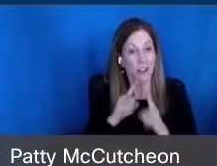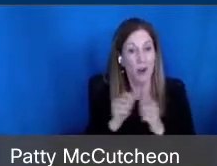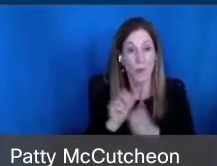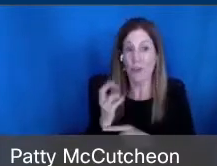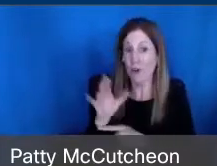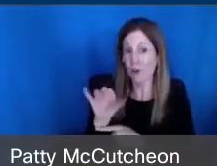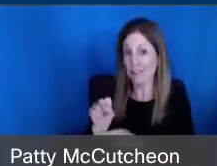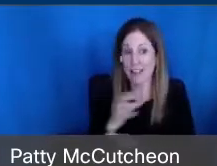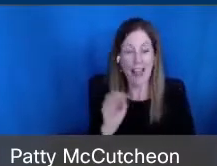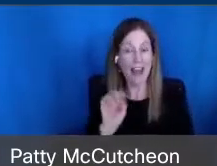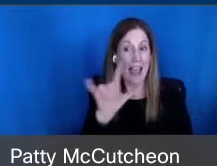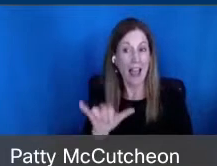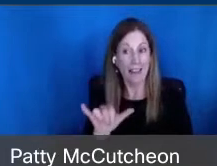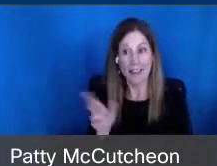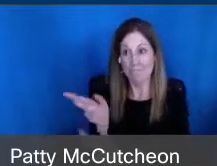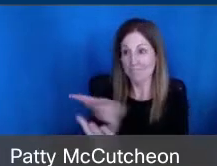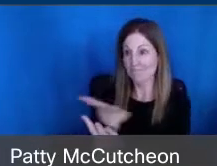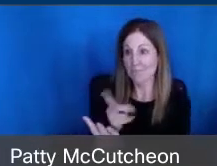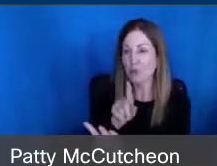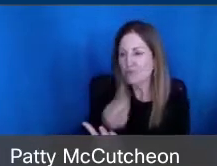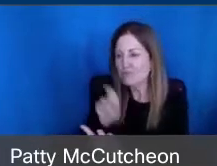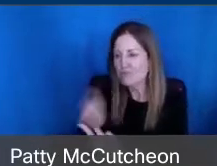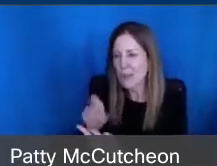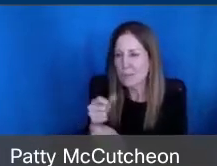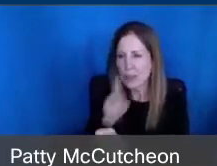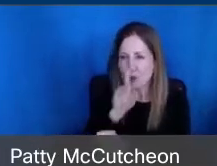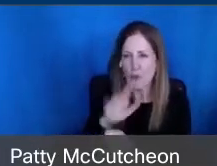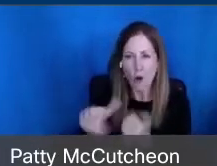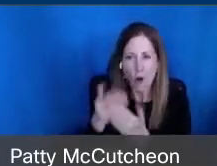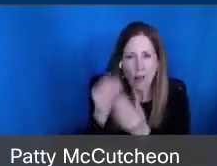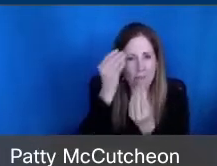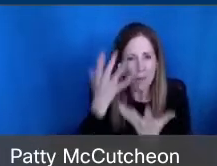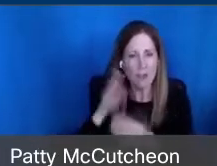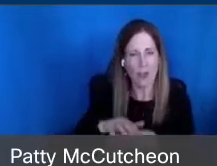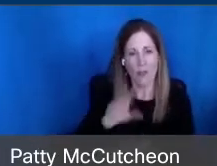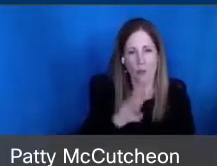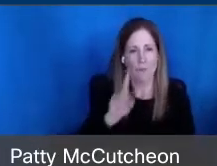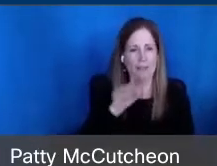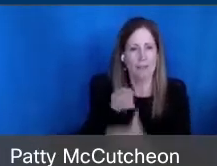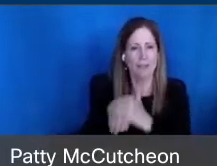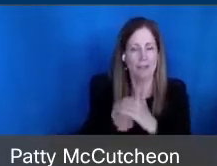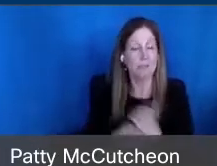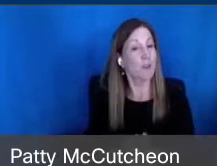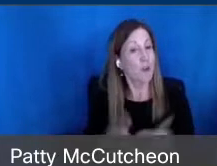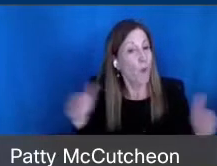to ensure that all of the information on the website is accessible. So welcome to the Global Accessibility